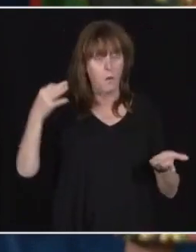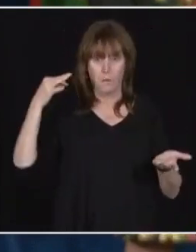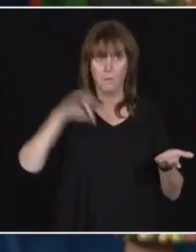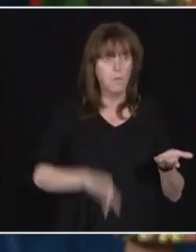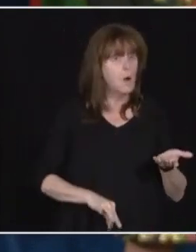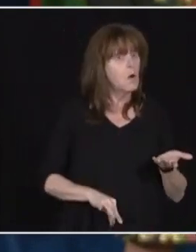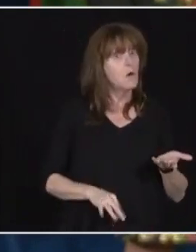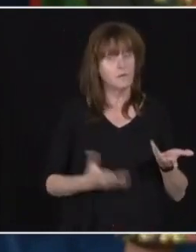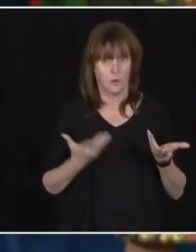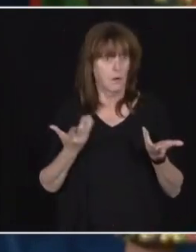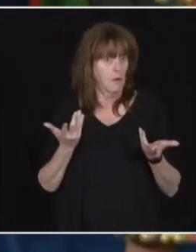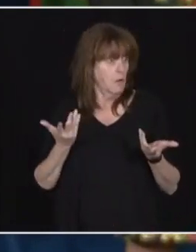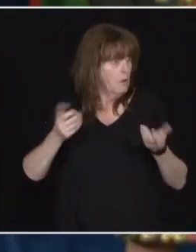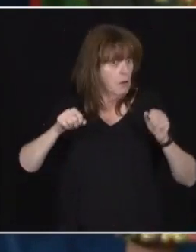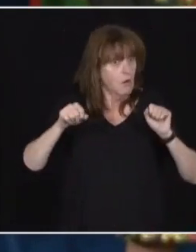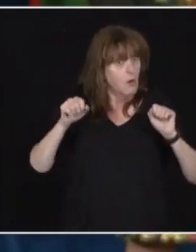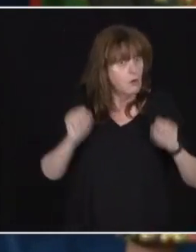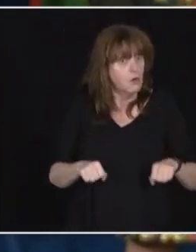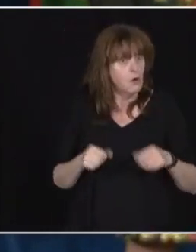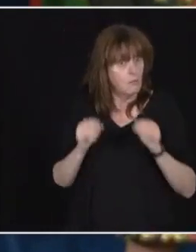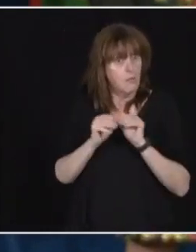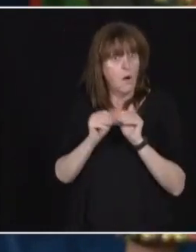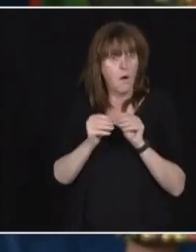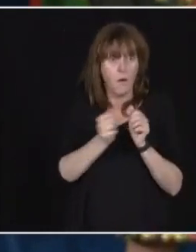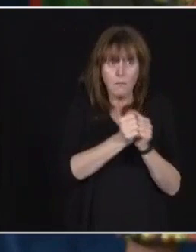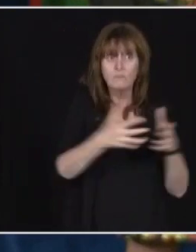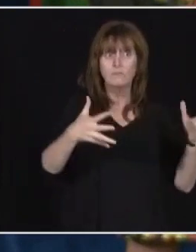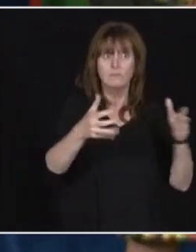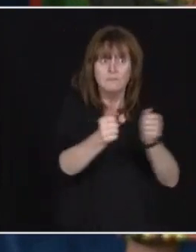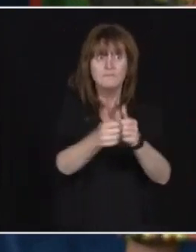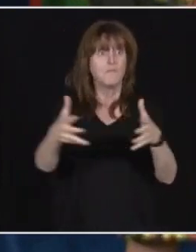We think this is absolutely manageable and